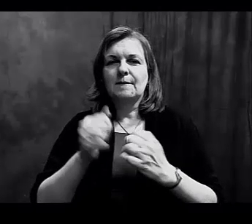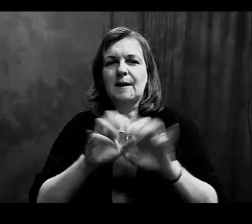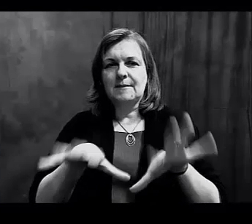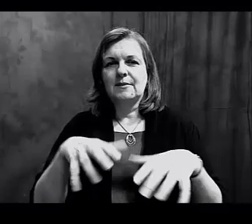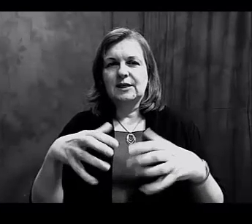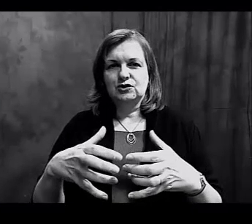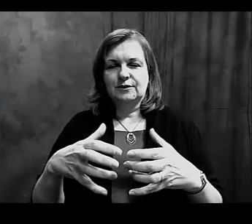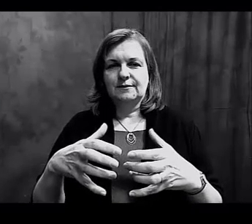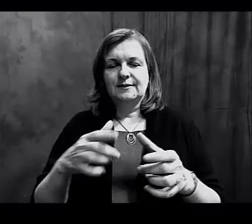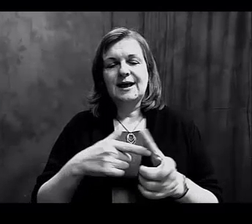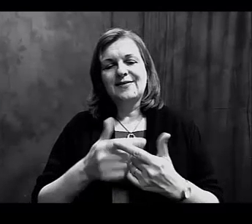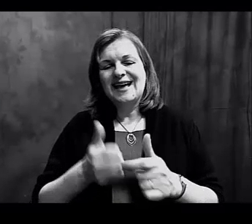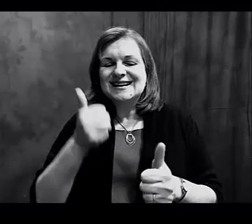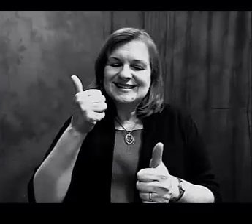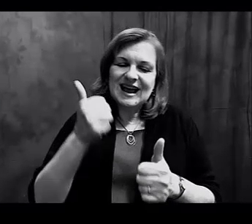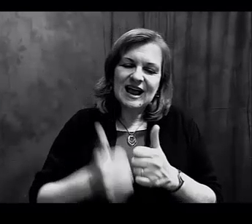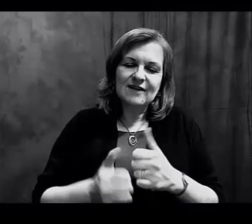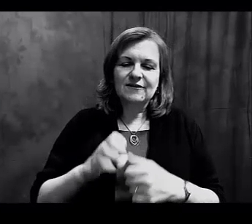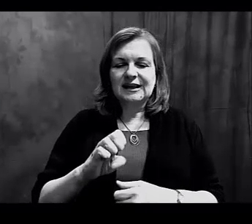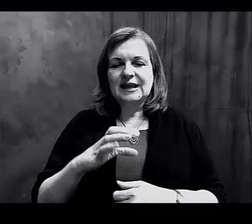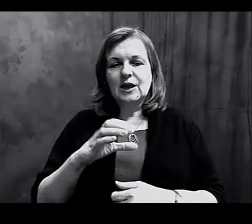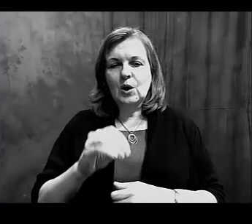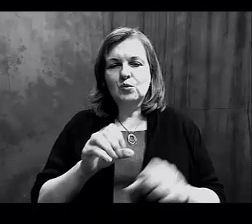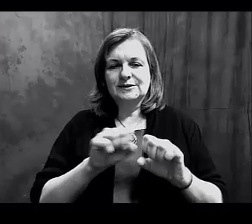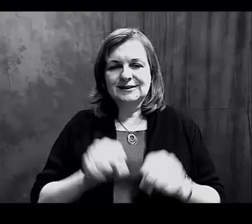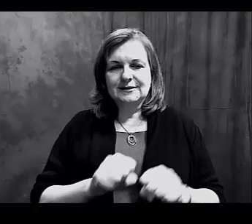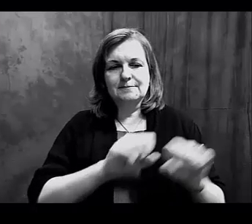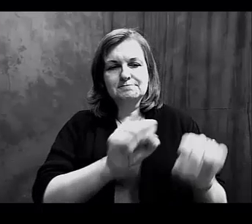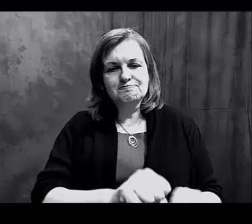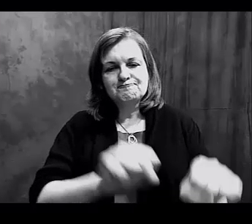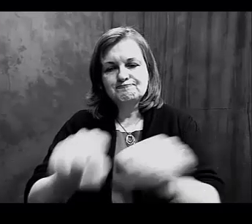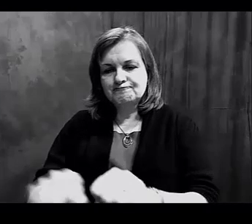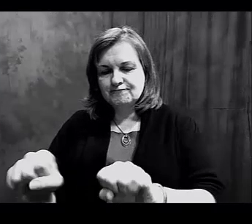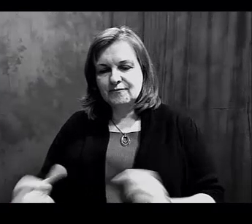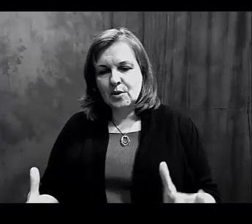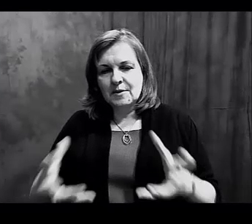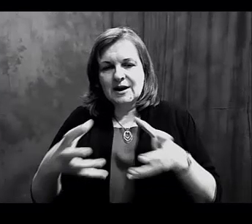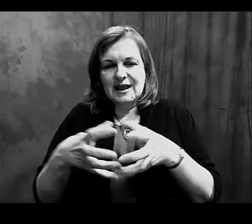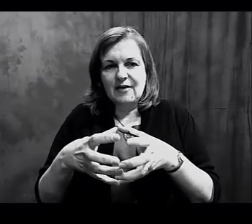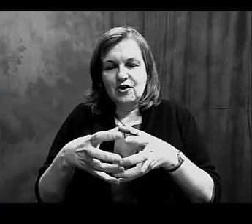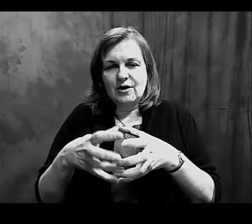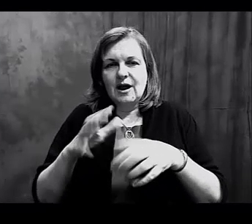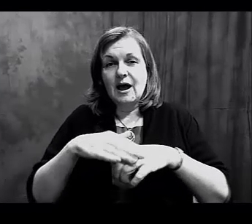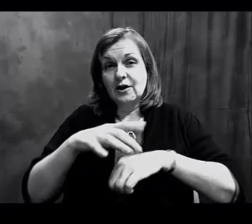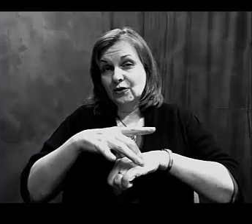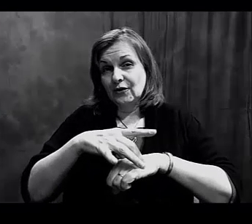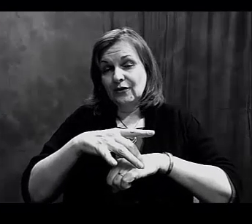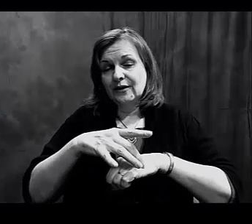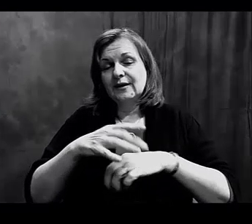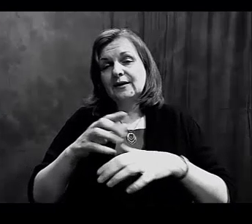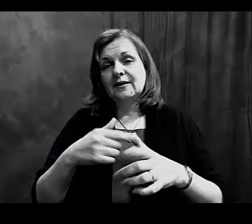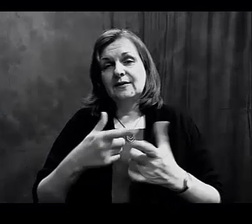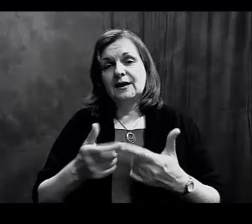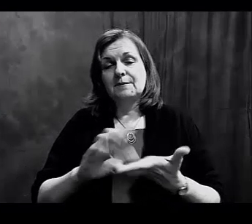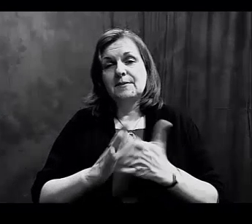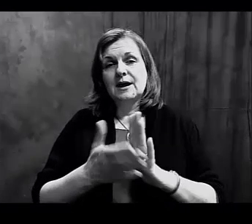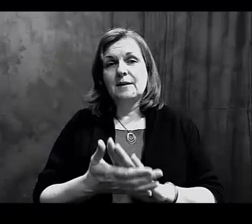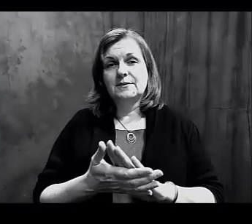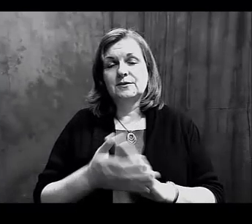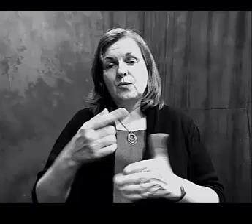realistically when you talk populations finally we put every ecosystem on earth